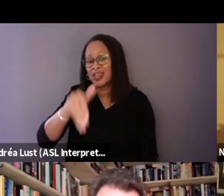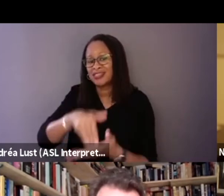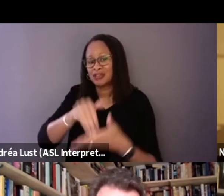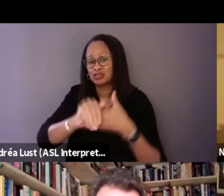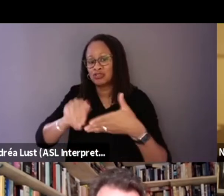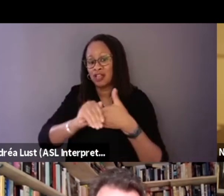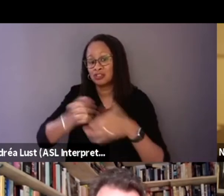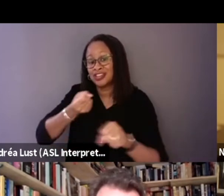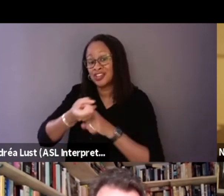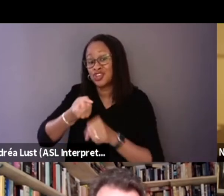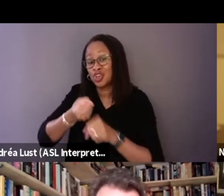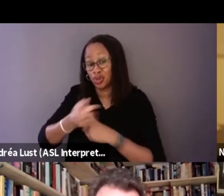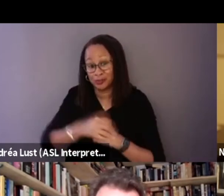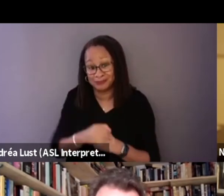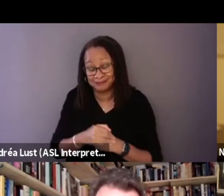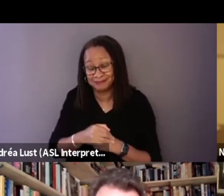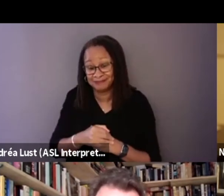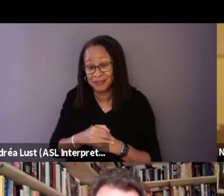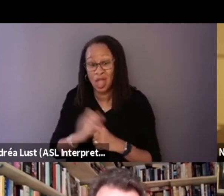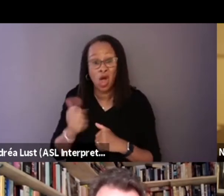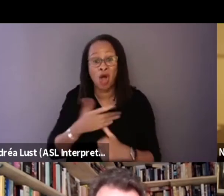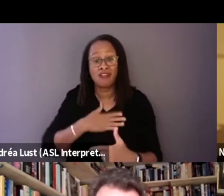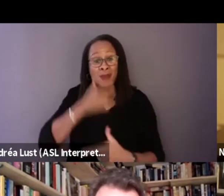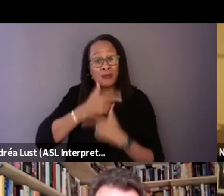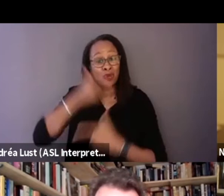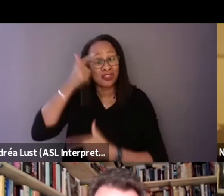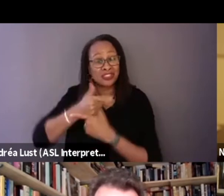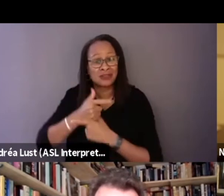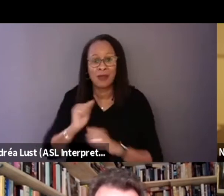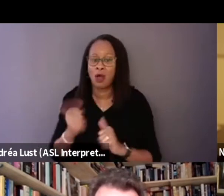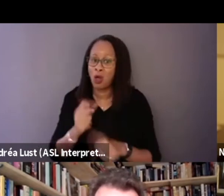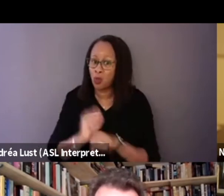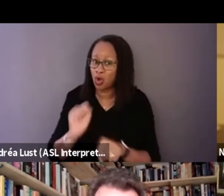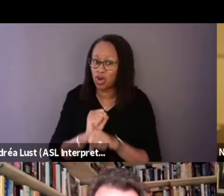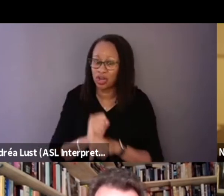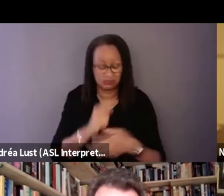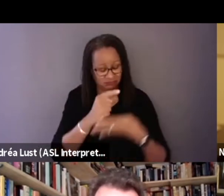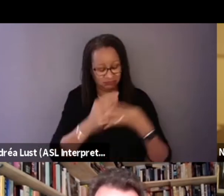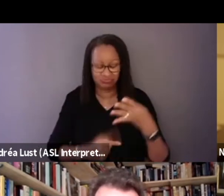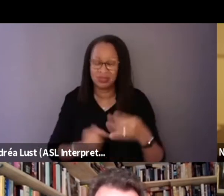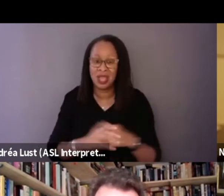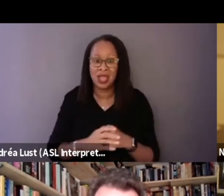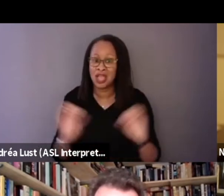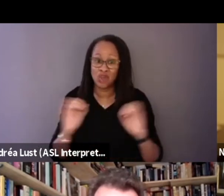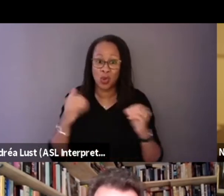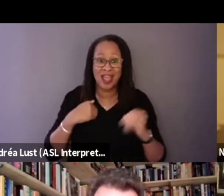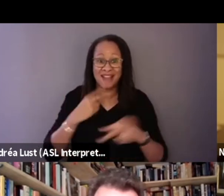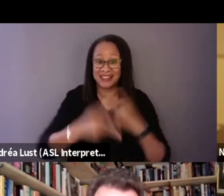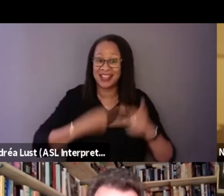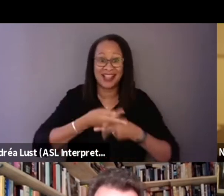So all of my brothers and sisters work. No one has that kind of money.